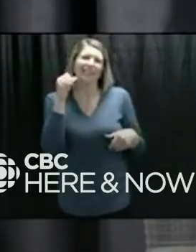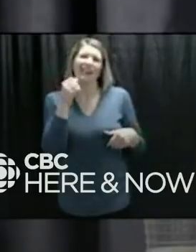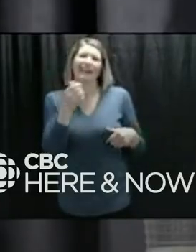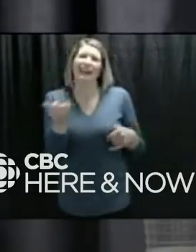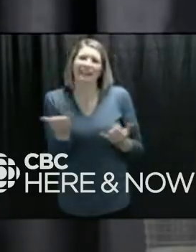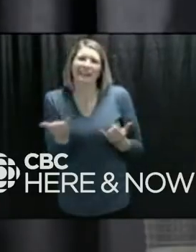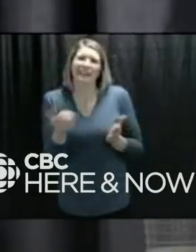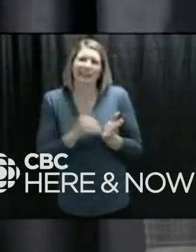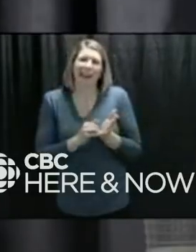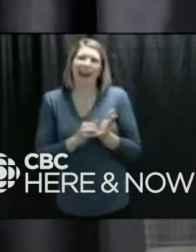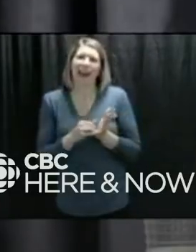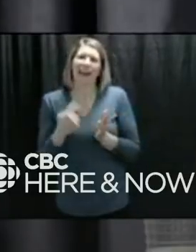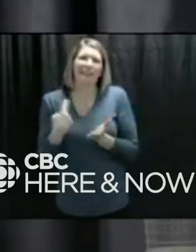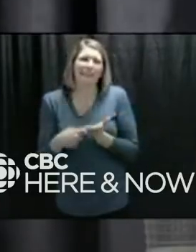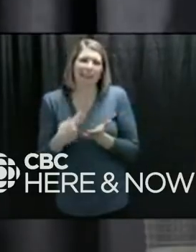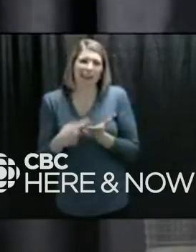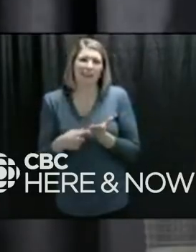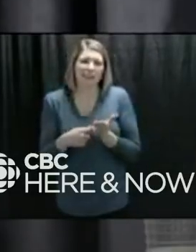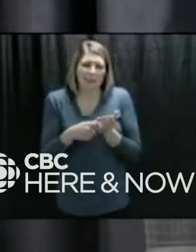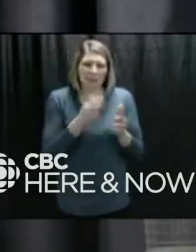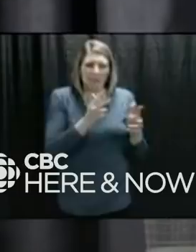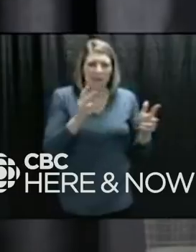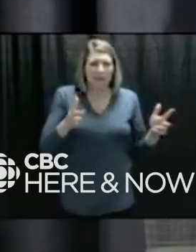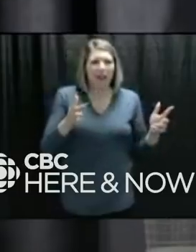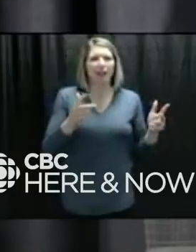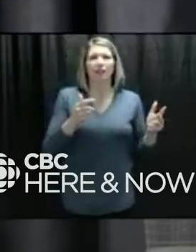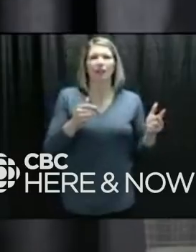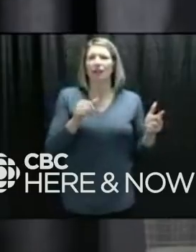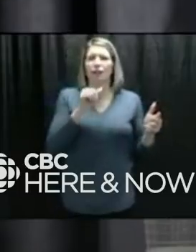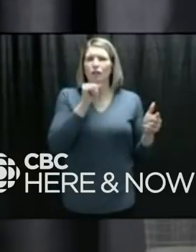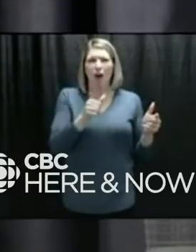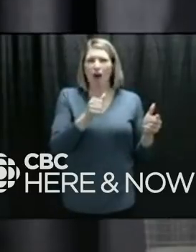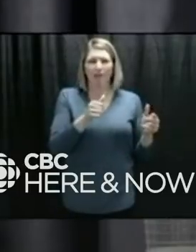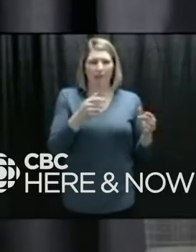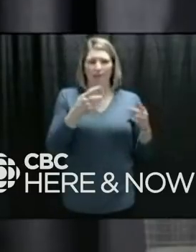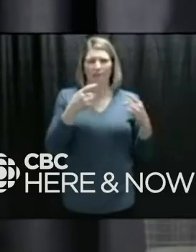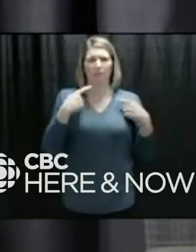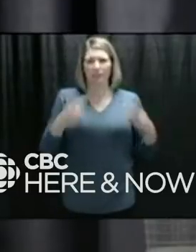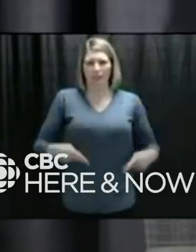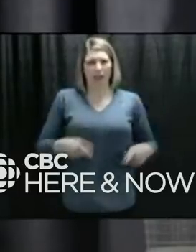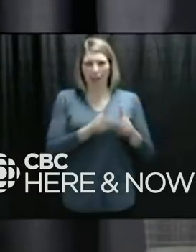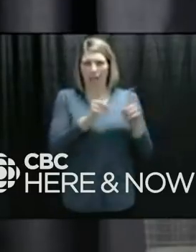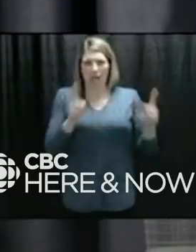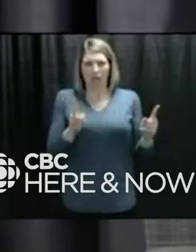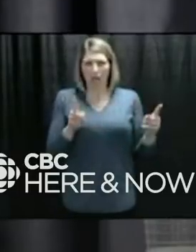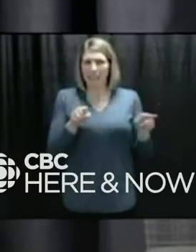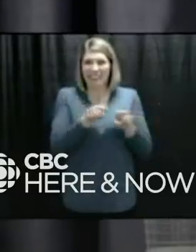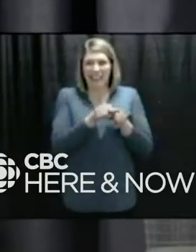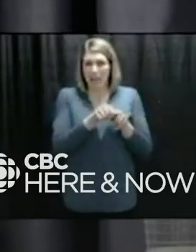TO WITH OTHER THINGS, TEENS, ADULTS IN COFFEE SHOP PARKING